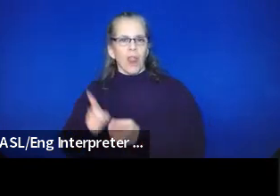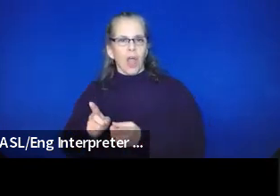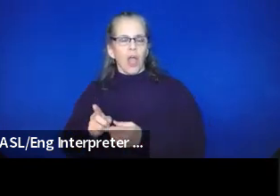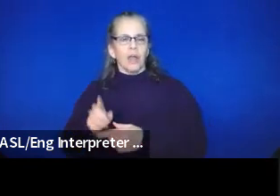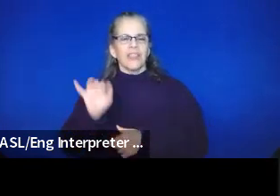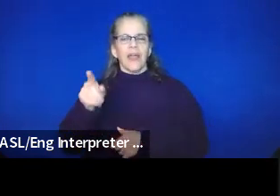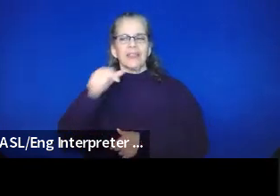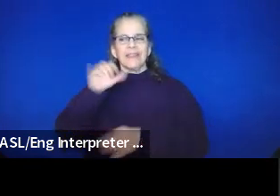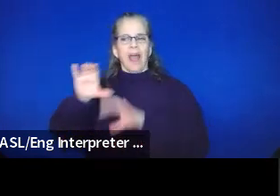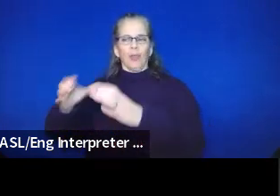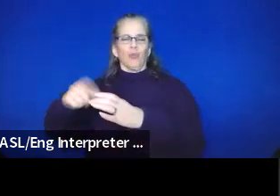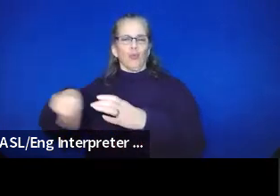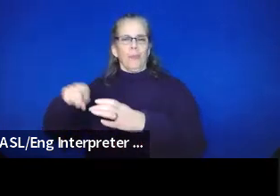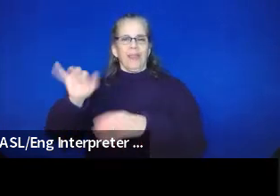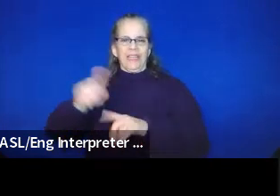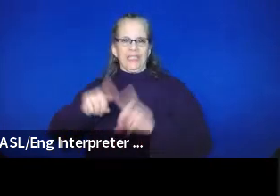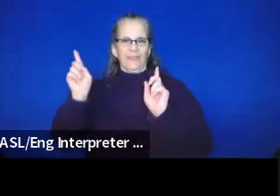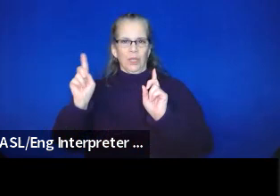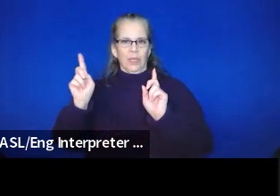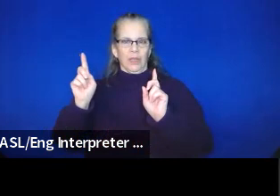that is at risk for dementia and cognitive decline.